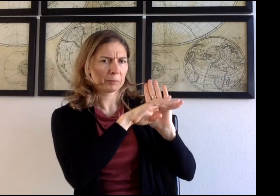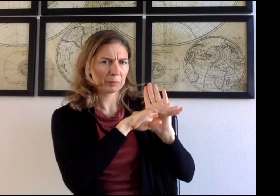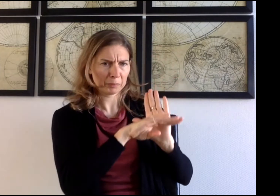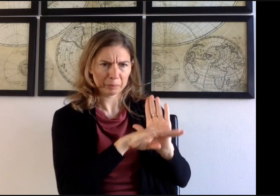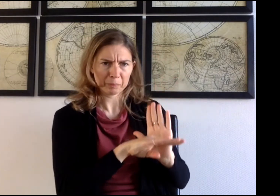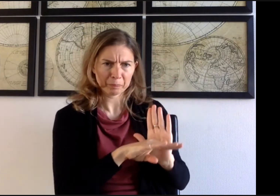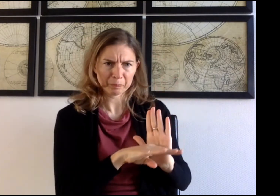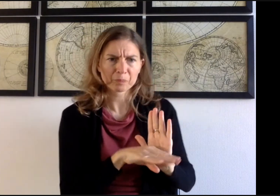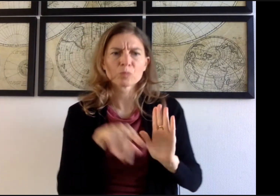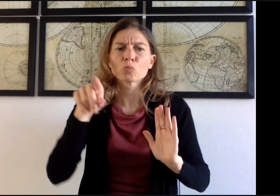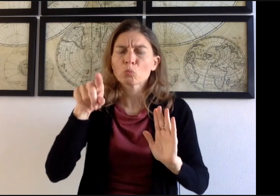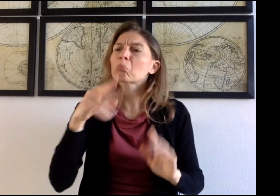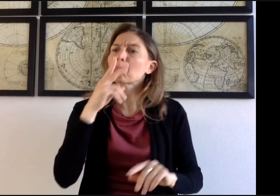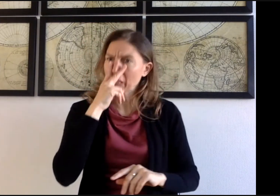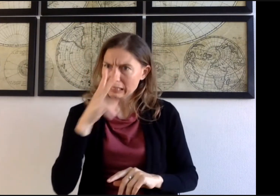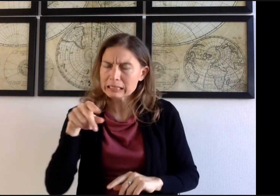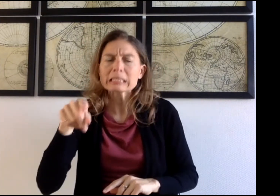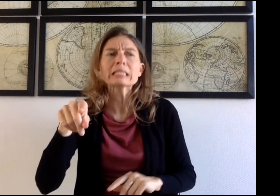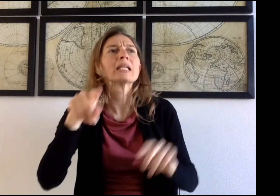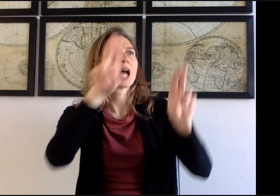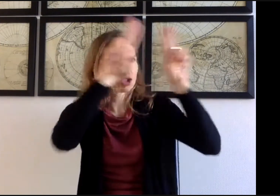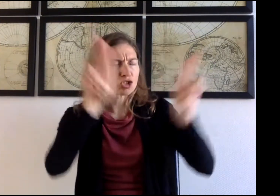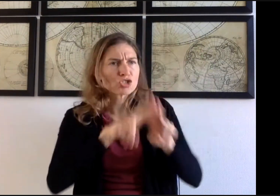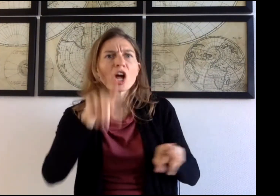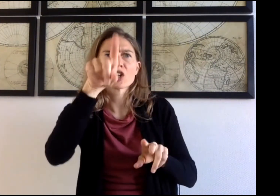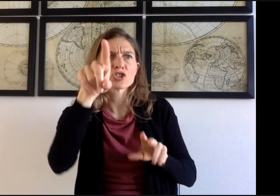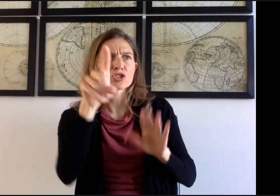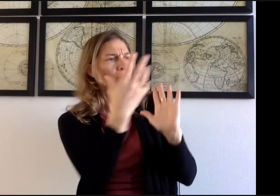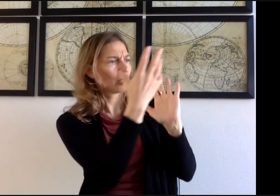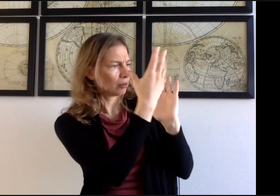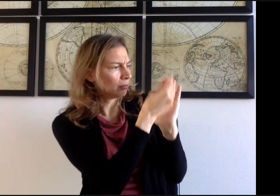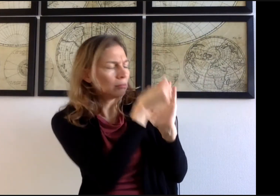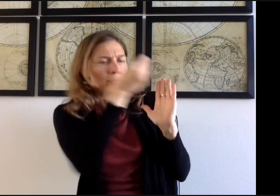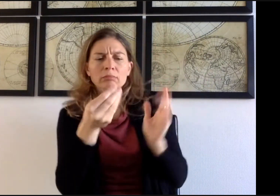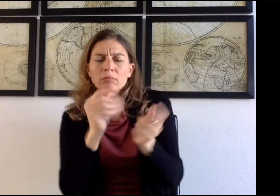or adapted it for national use, which we really appreciate.